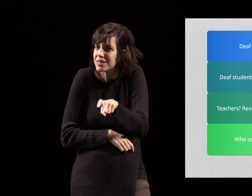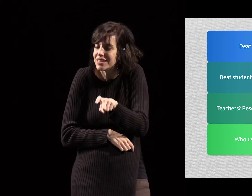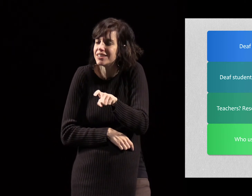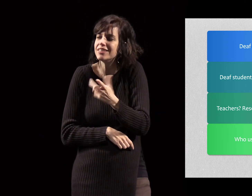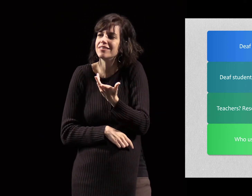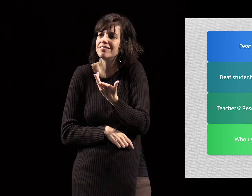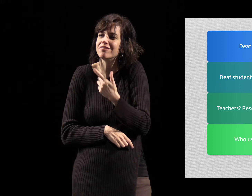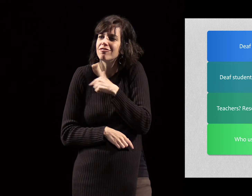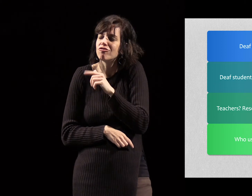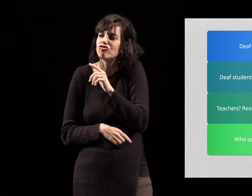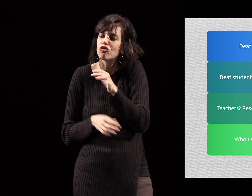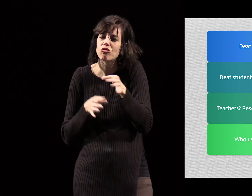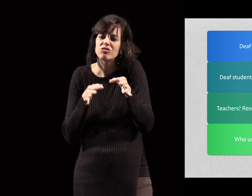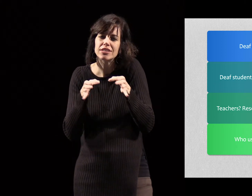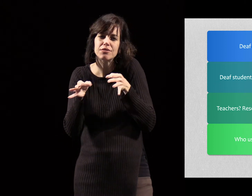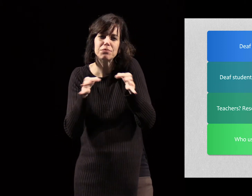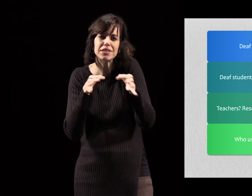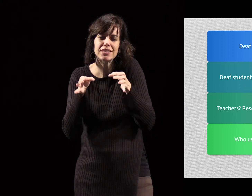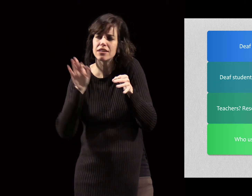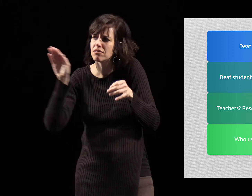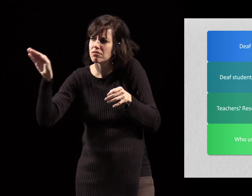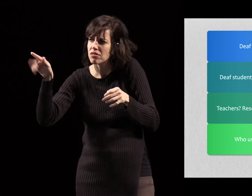You can make it applicable to all groups.